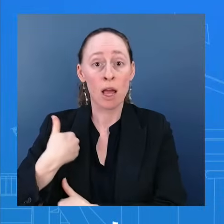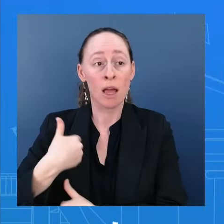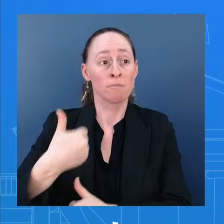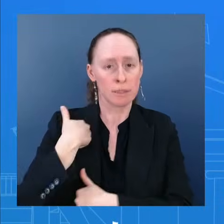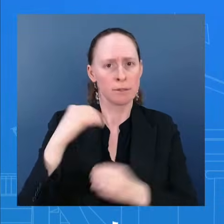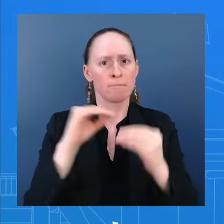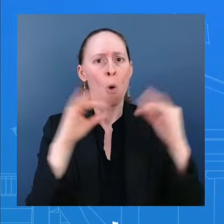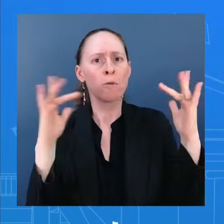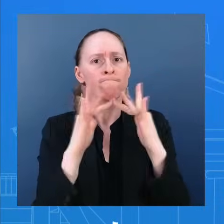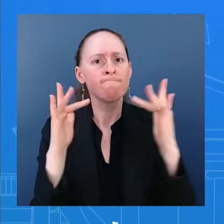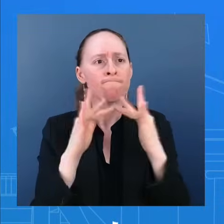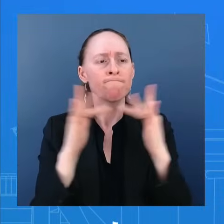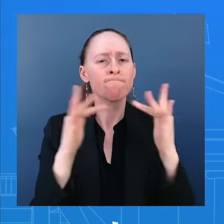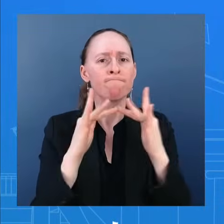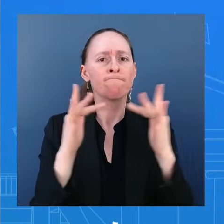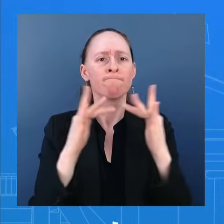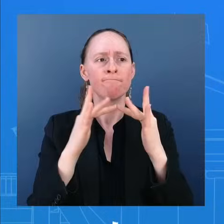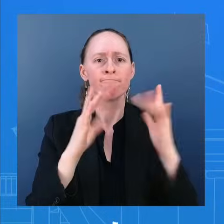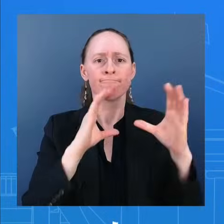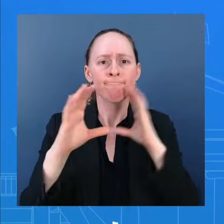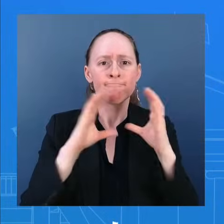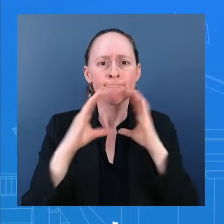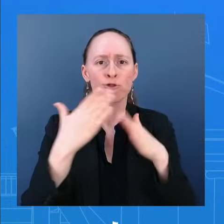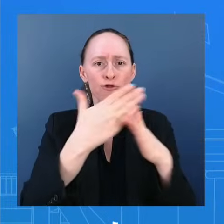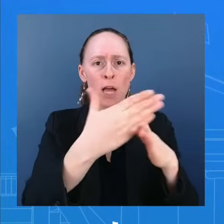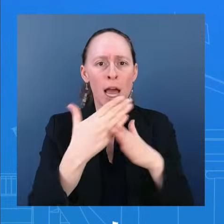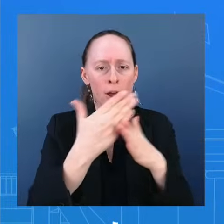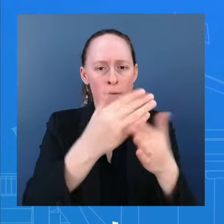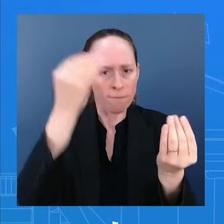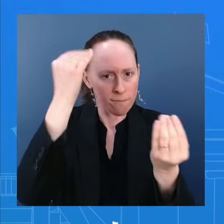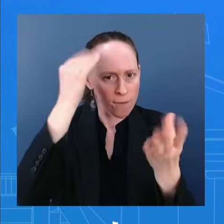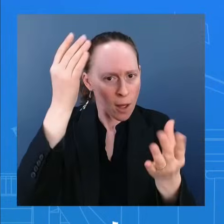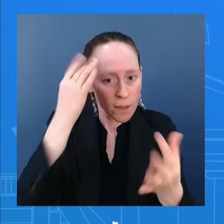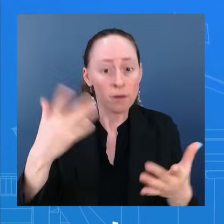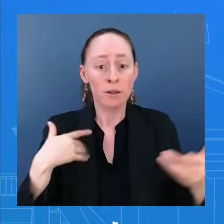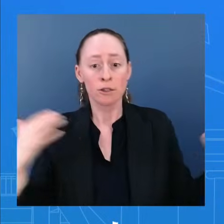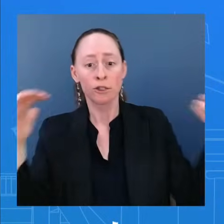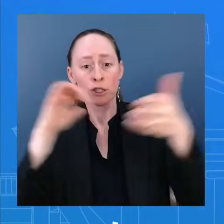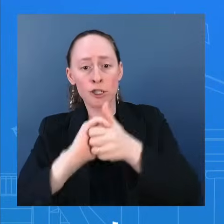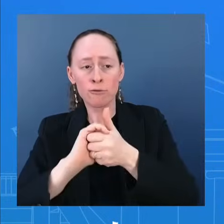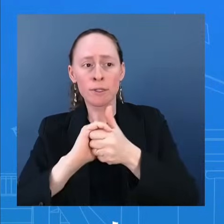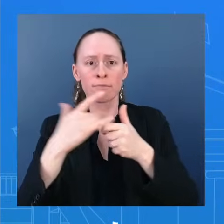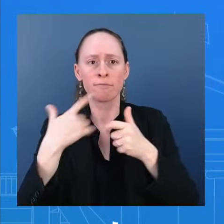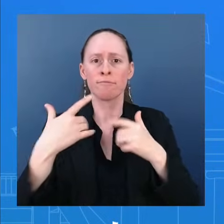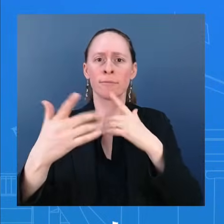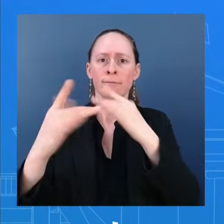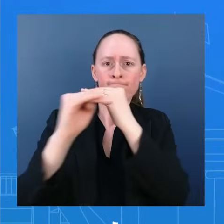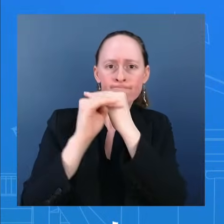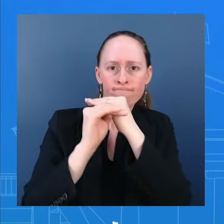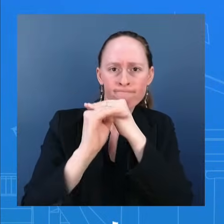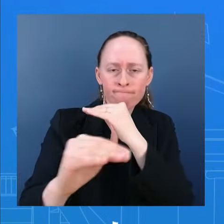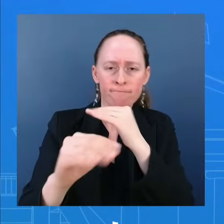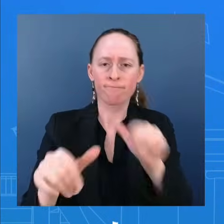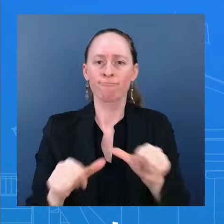and defense security partnerships there in India and in the Indo-Pacific writ large,